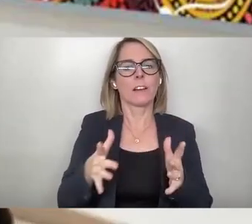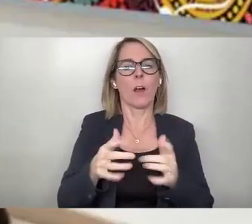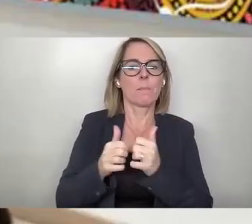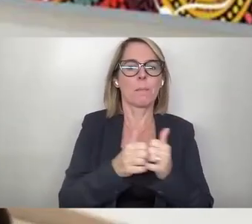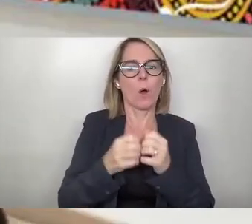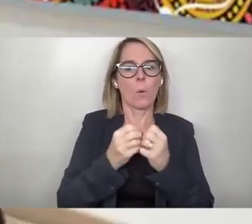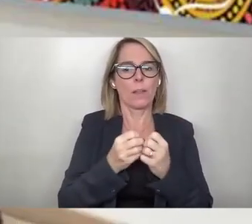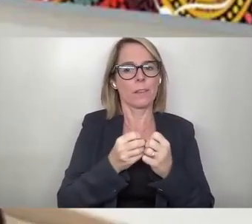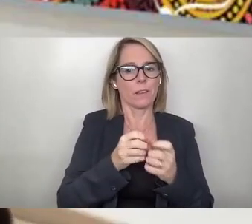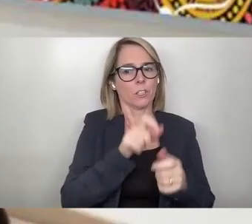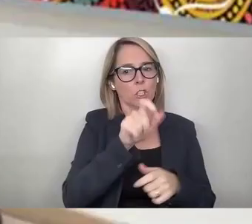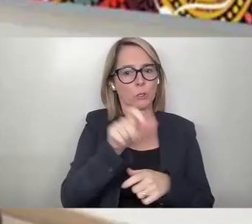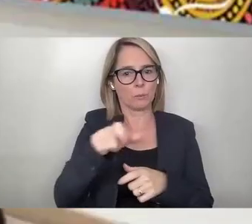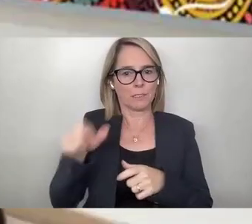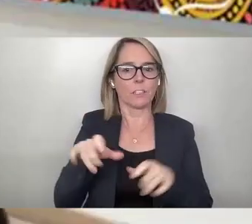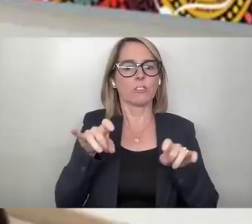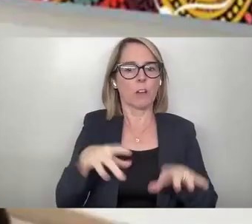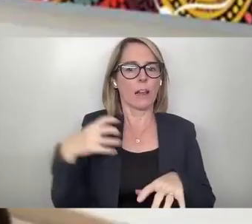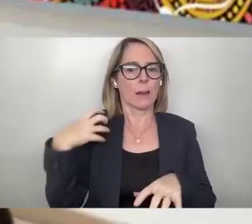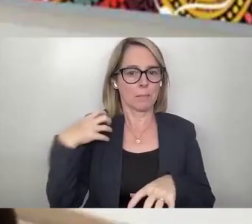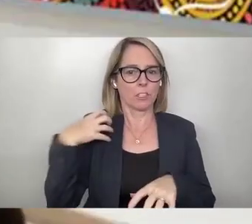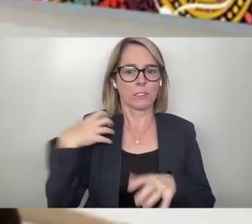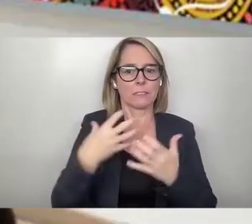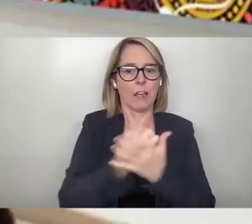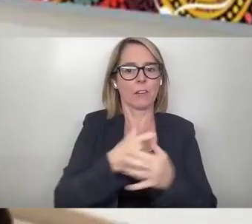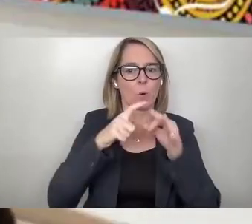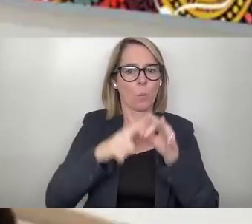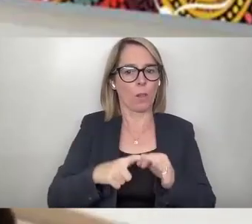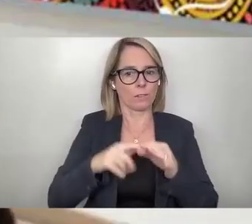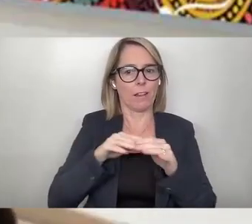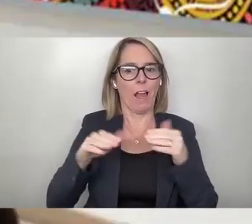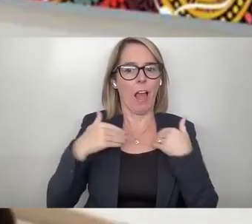Safety and Quality in Healthcare. I'm delighted to be bringing you today's presentation,